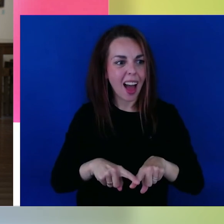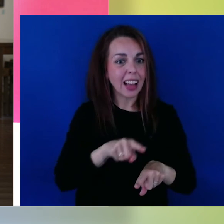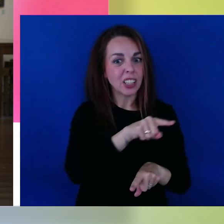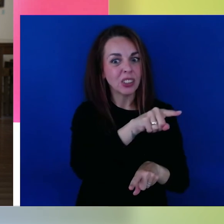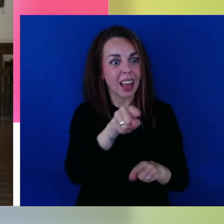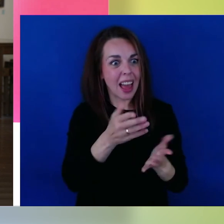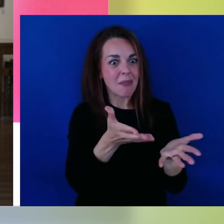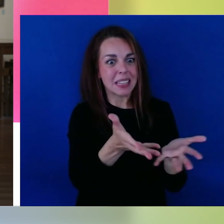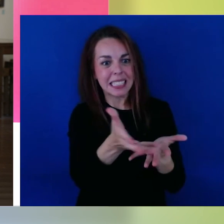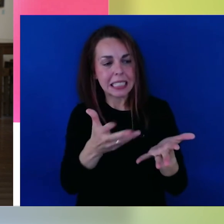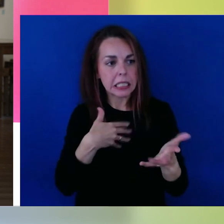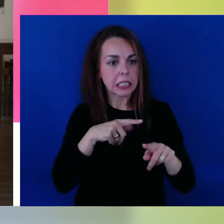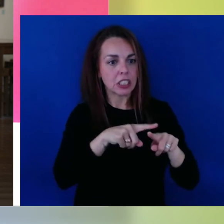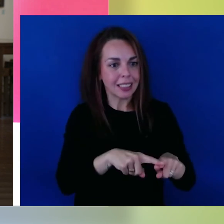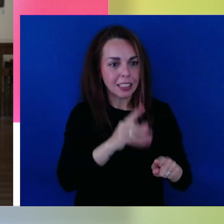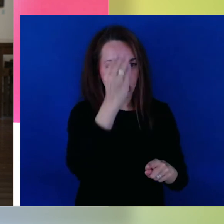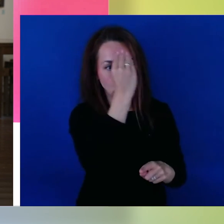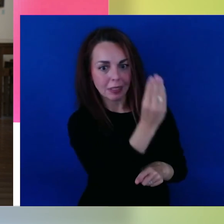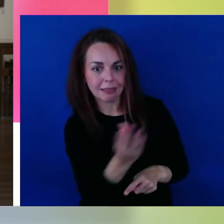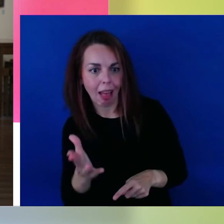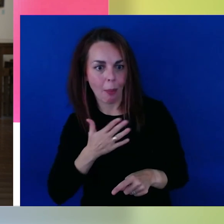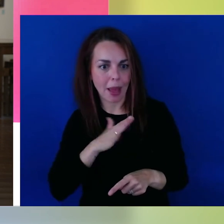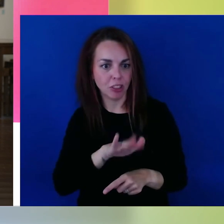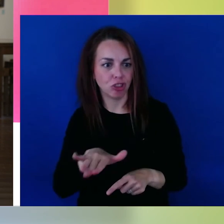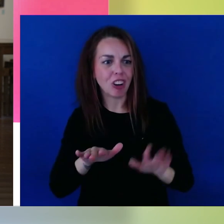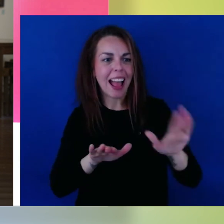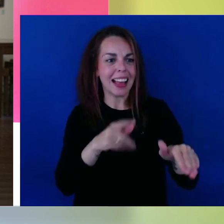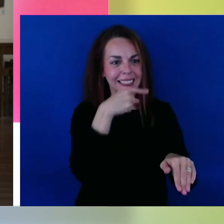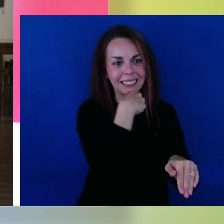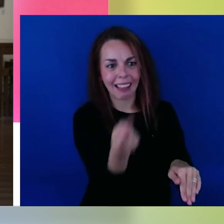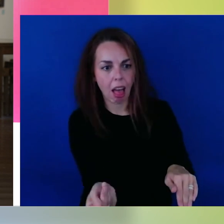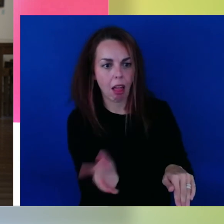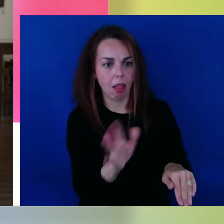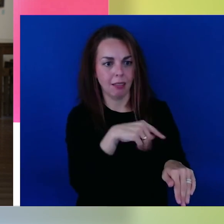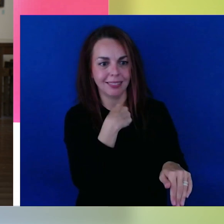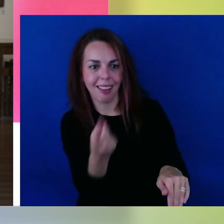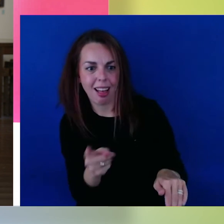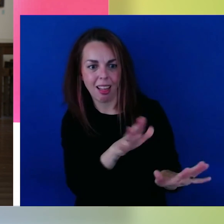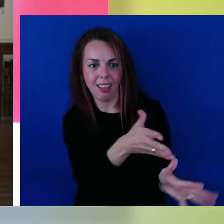to relay any message to our kids. Most of my messages must go